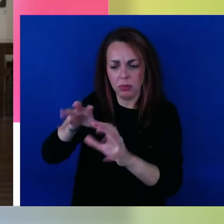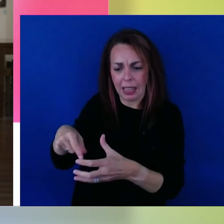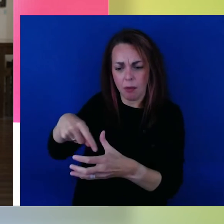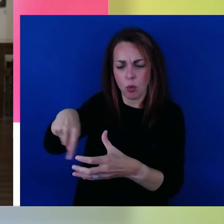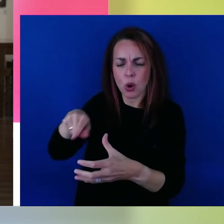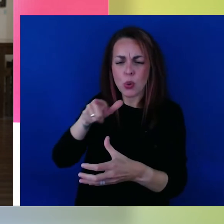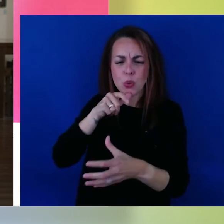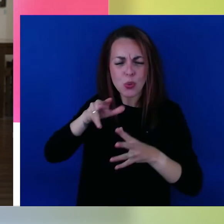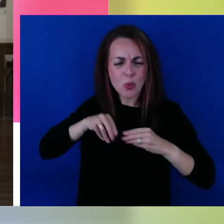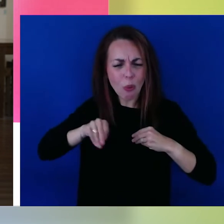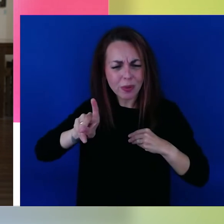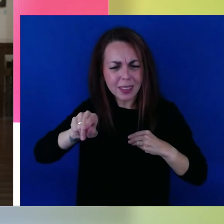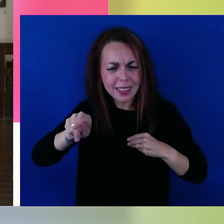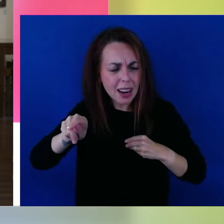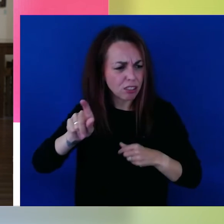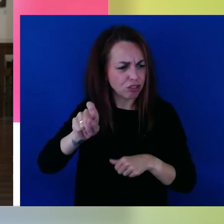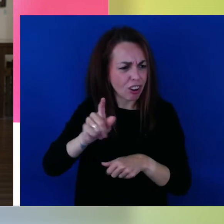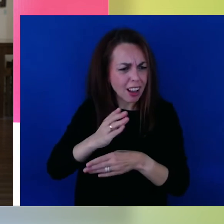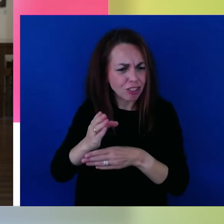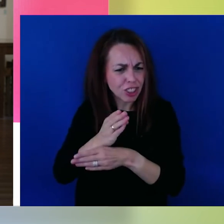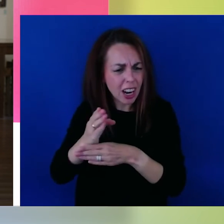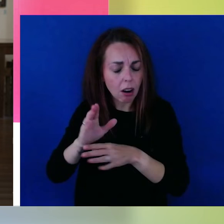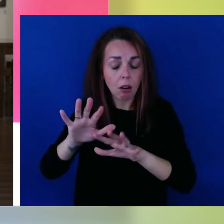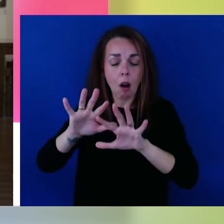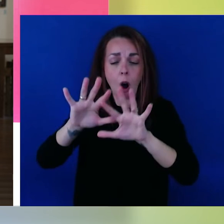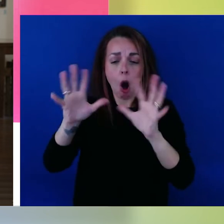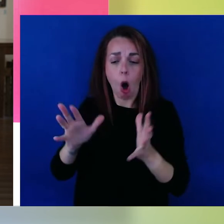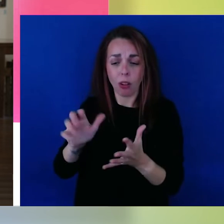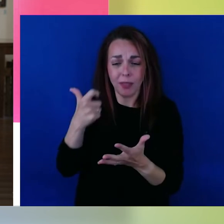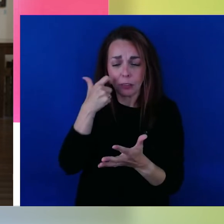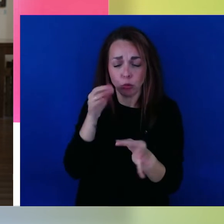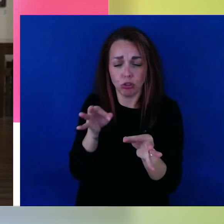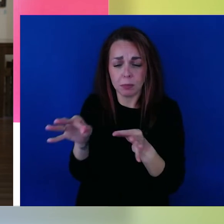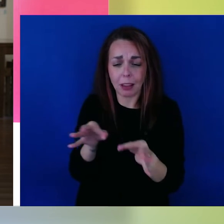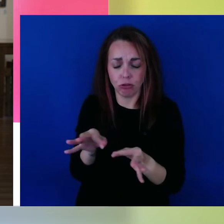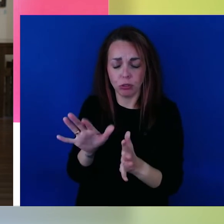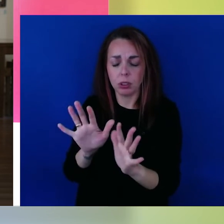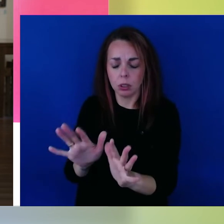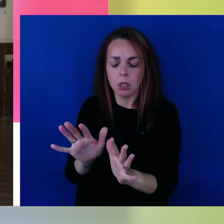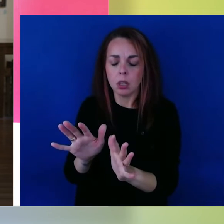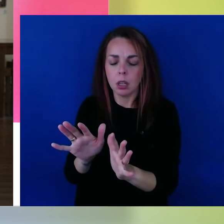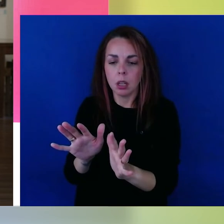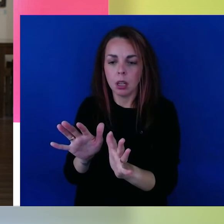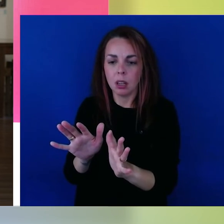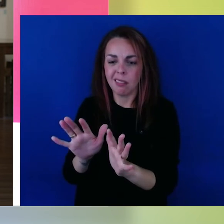Should I share that data? How important is all of that in what you wanna do,